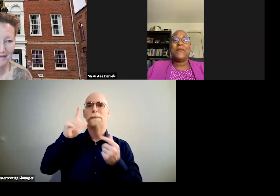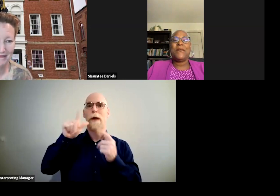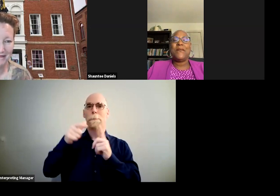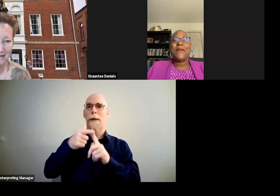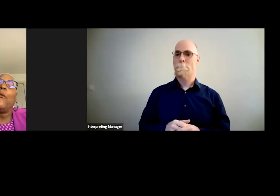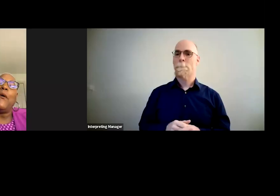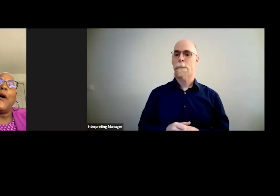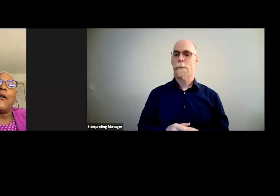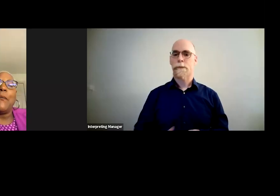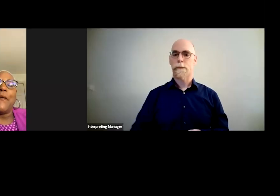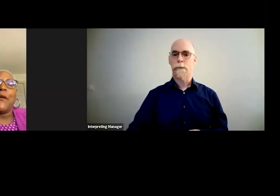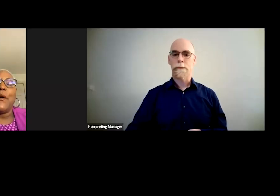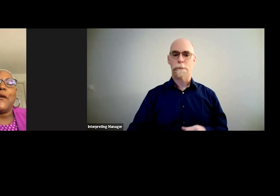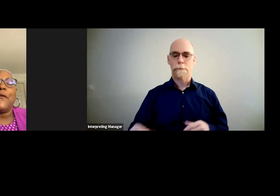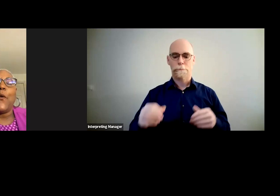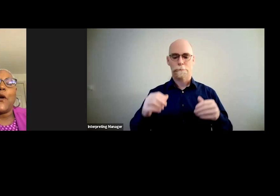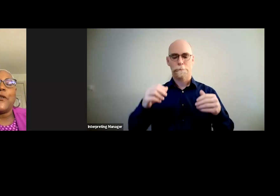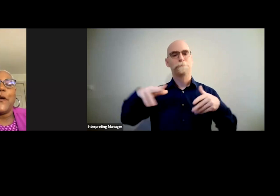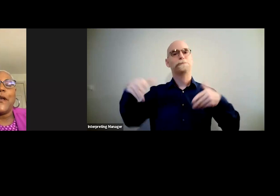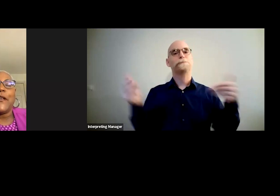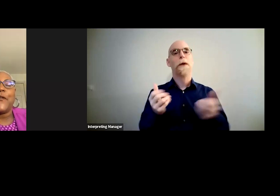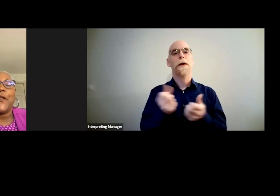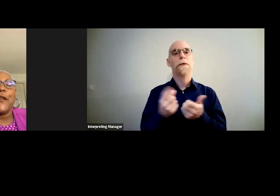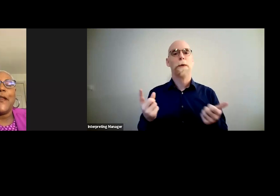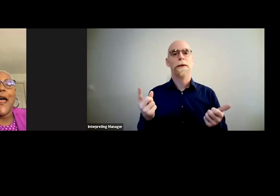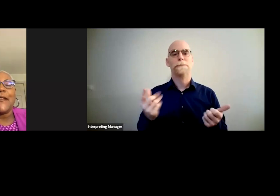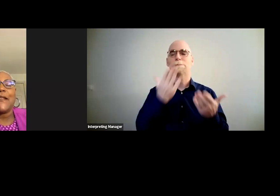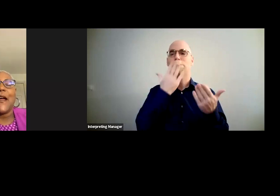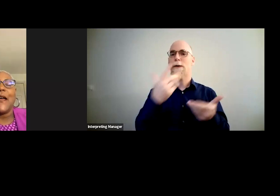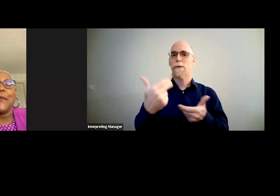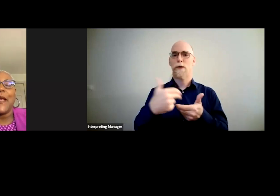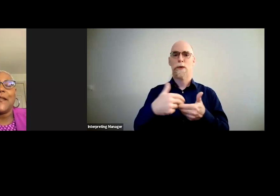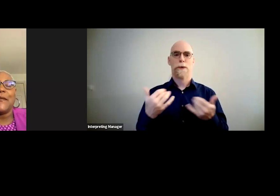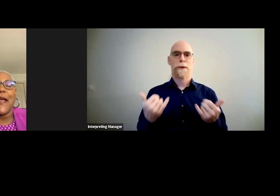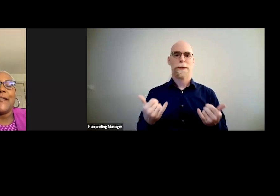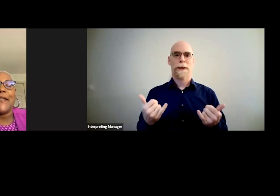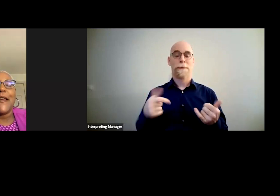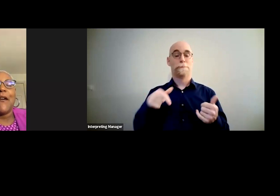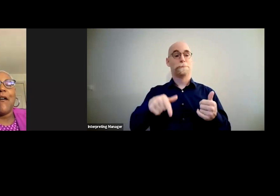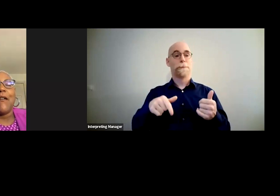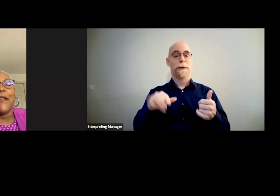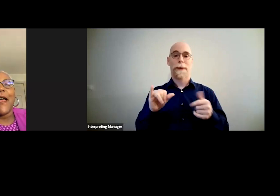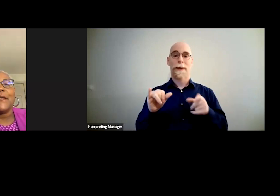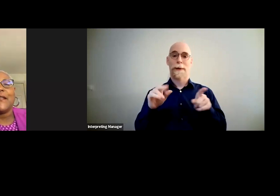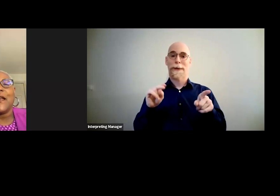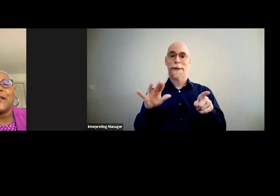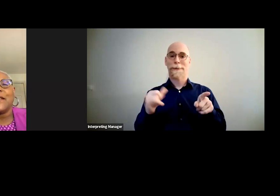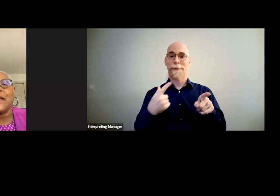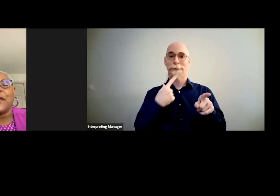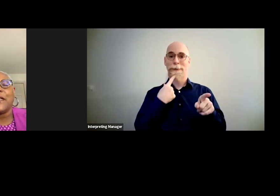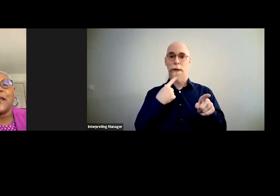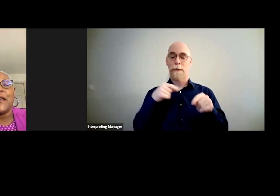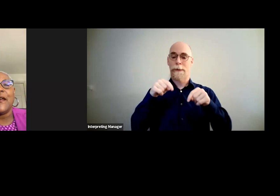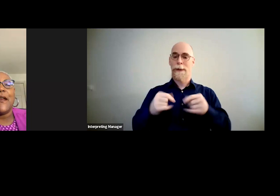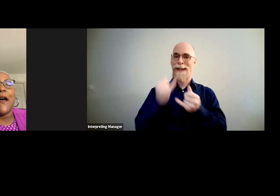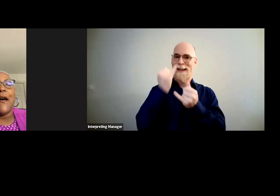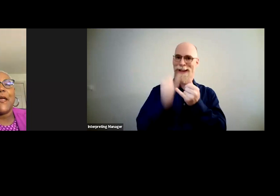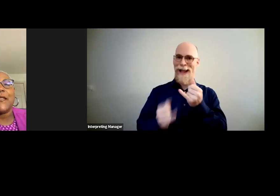Well, welcome everyone for joining us for the last, as Nancy said, our last series in